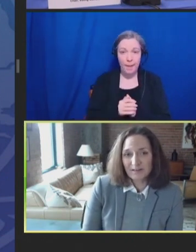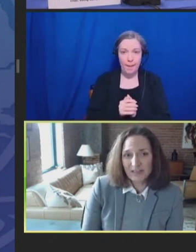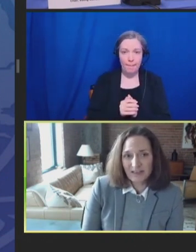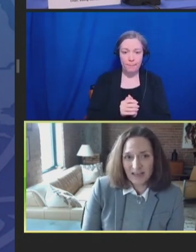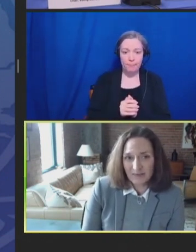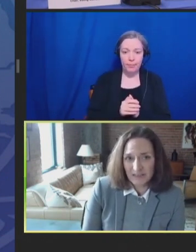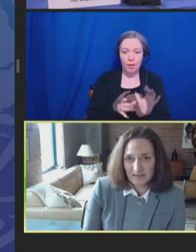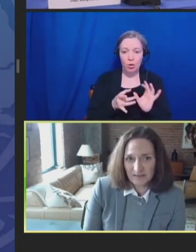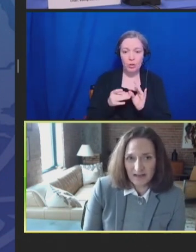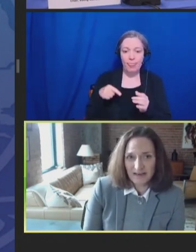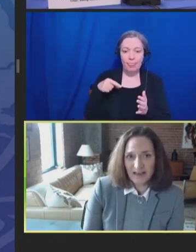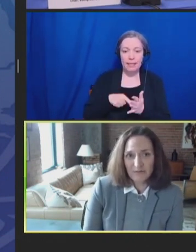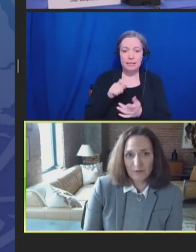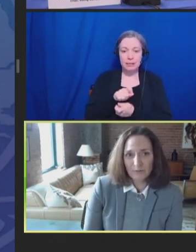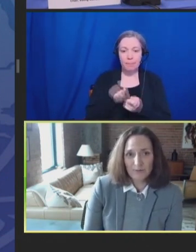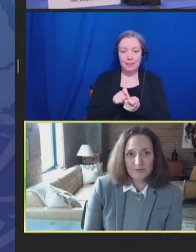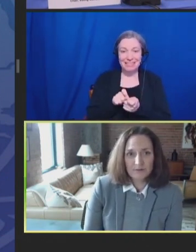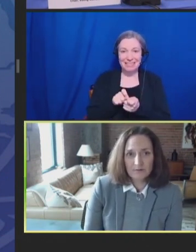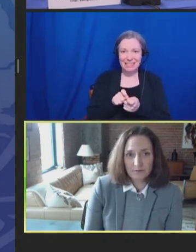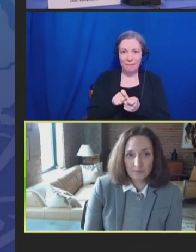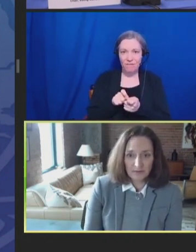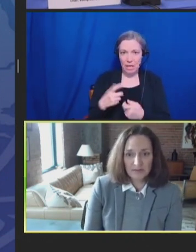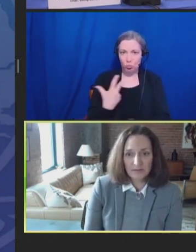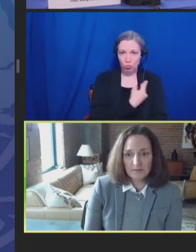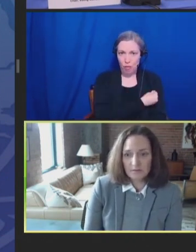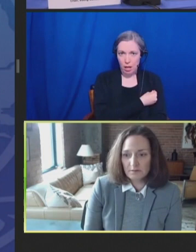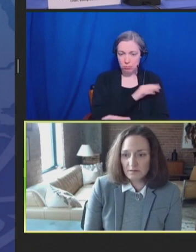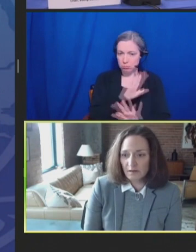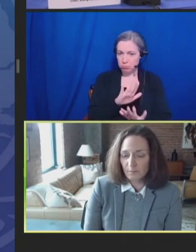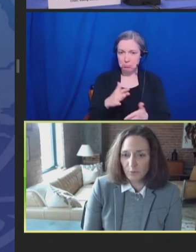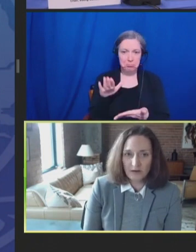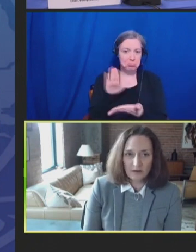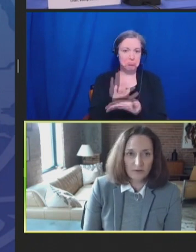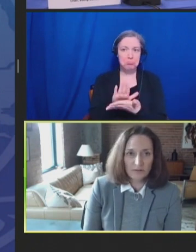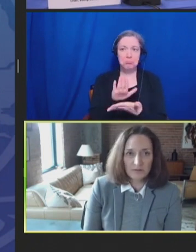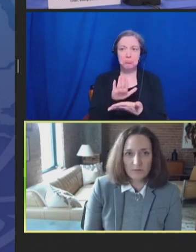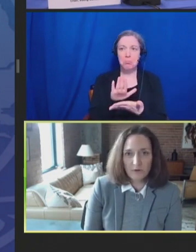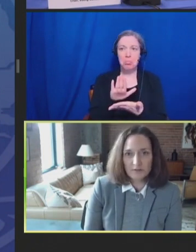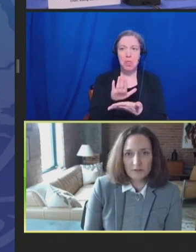product, the Academy does not have a formal position or recommendations. We are closely